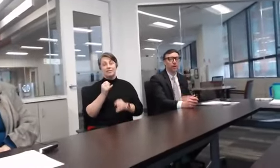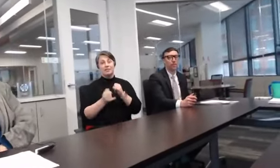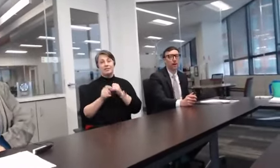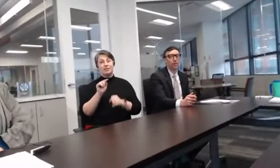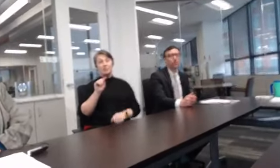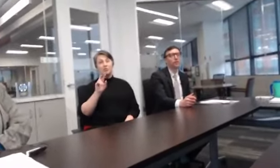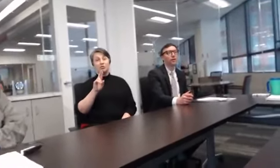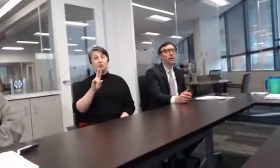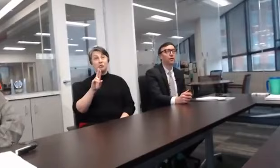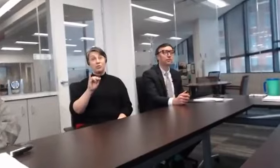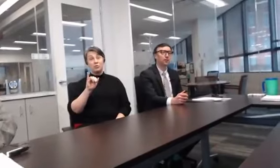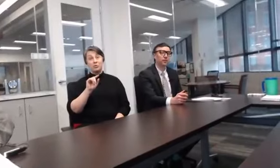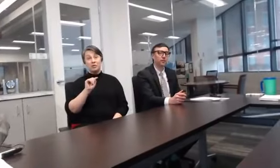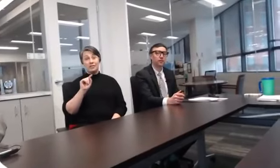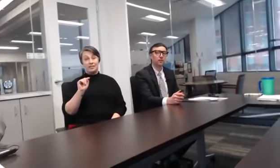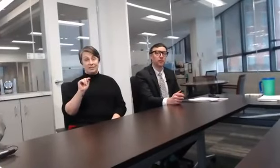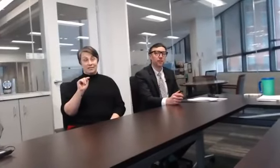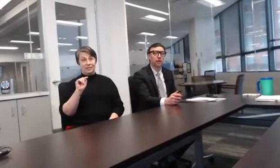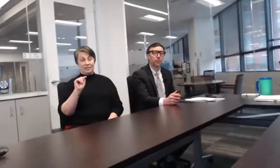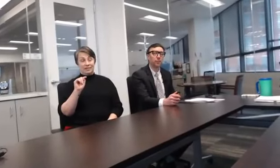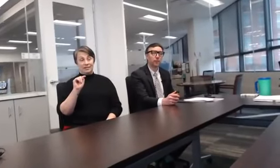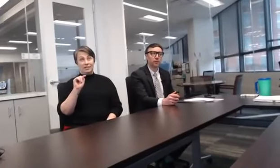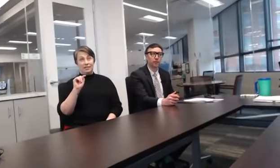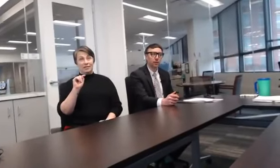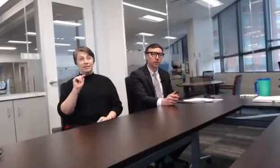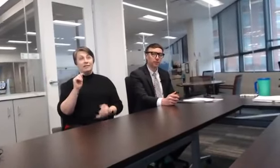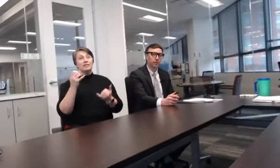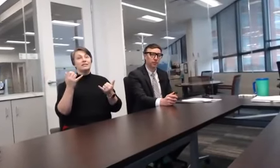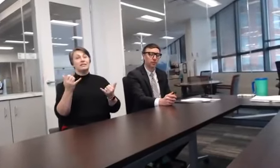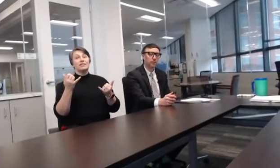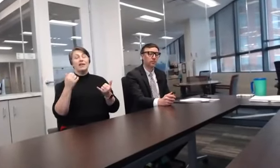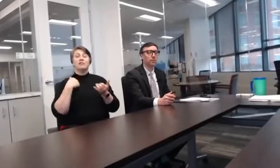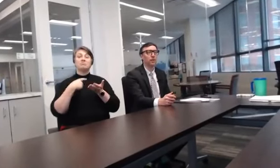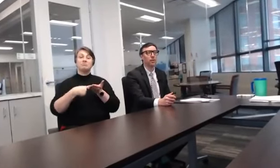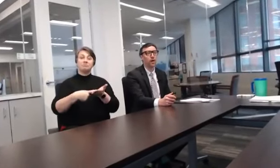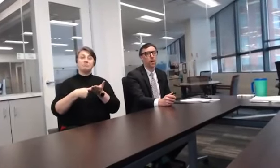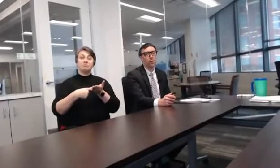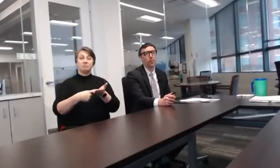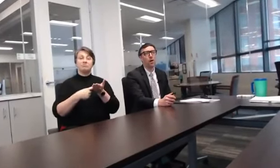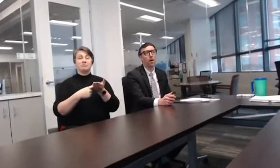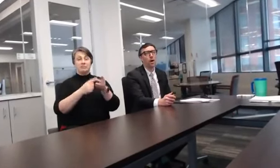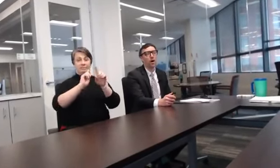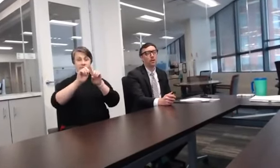about services available through the Developmental Disability System in Ohio.